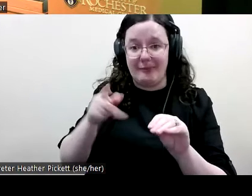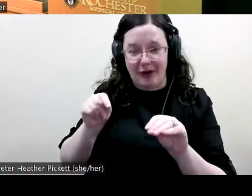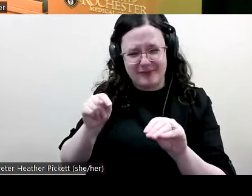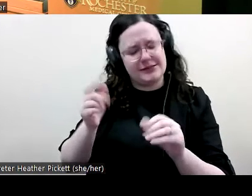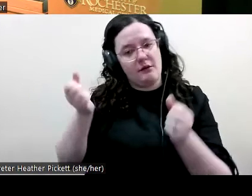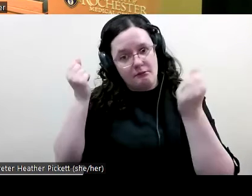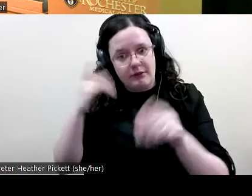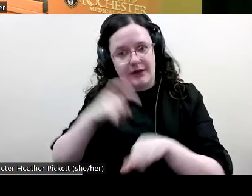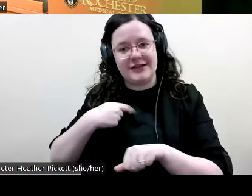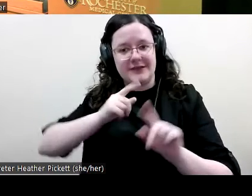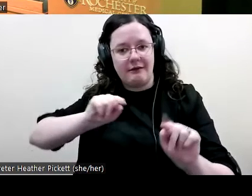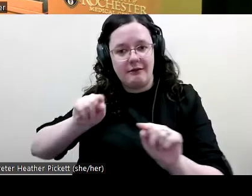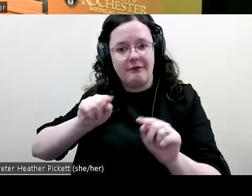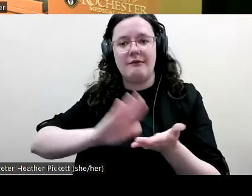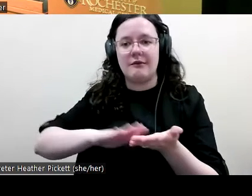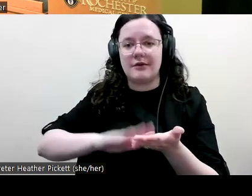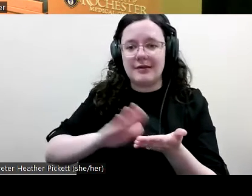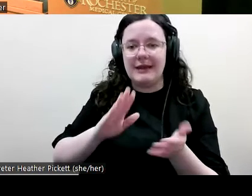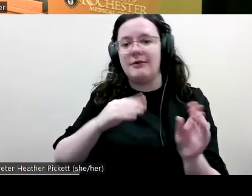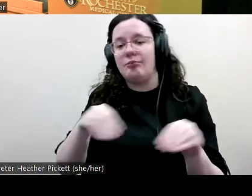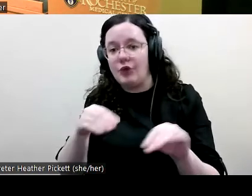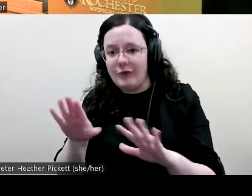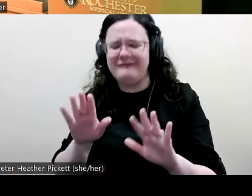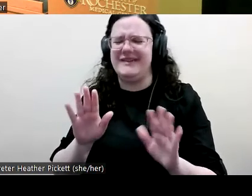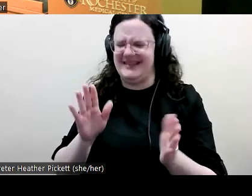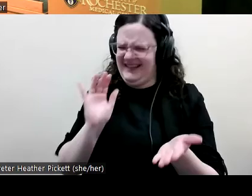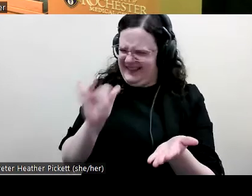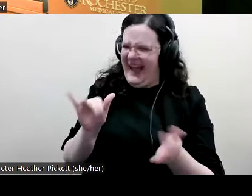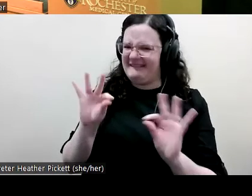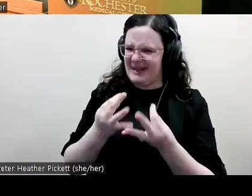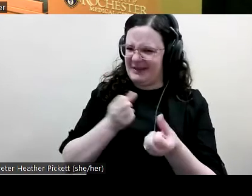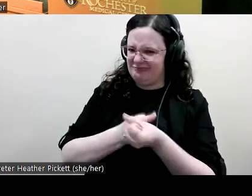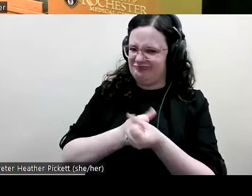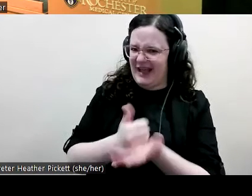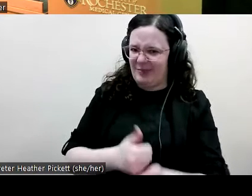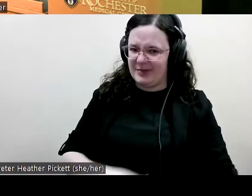define it you come and help with those kinds of things Financial emergency many people rely on